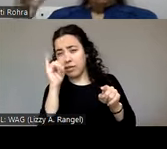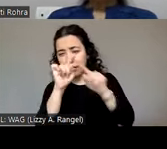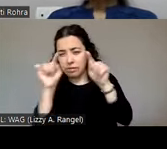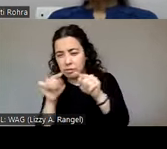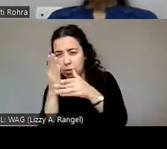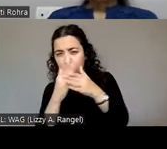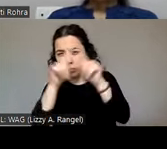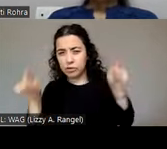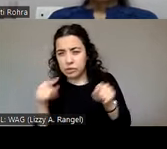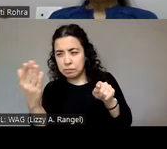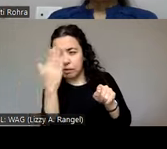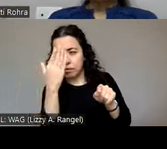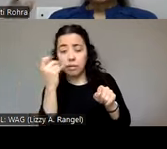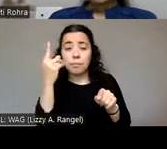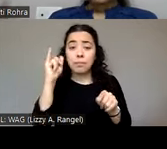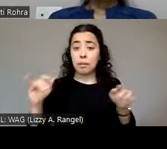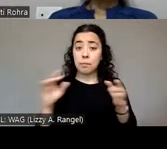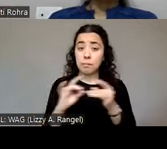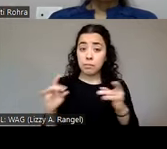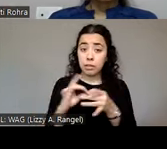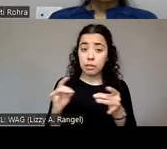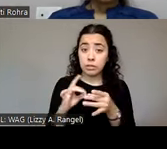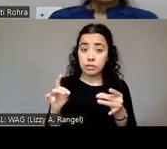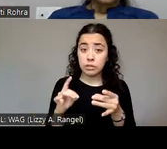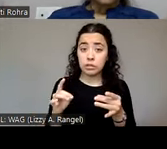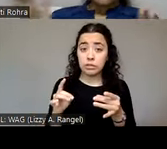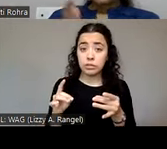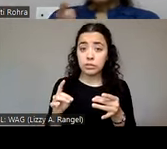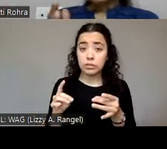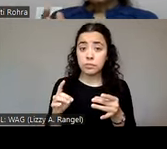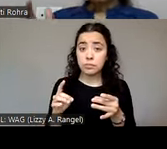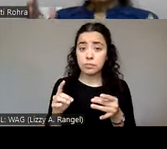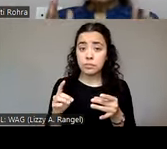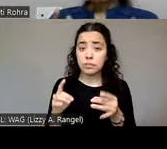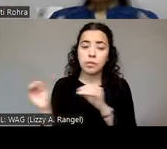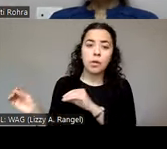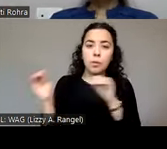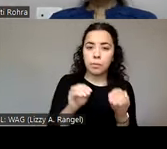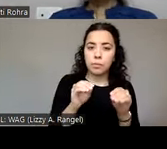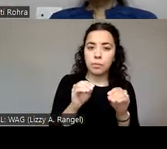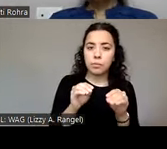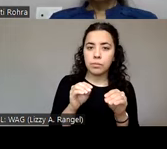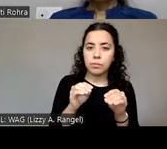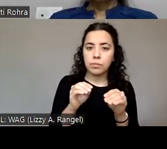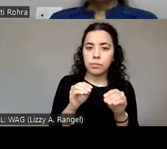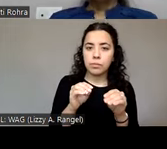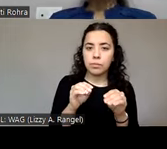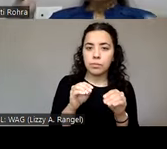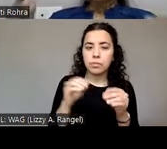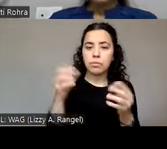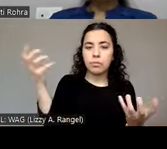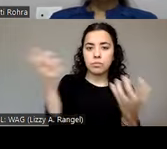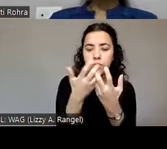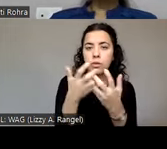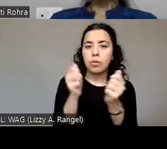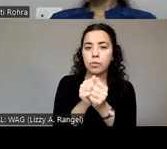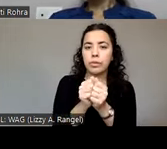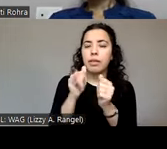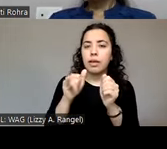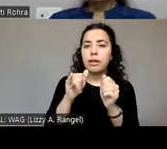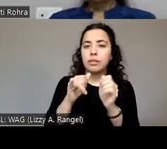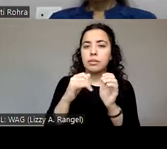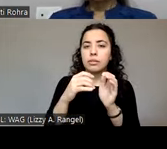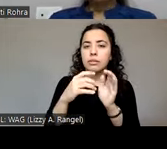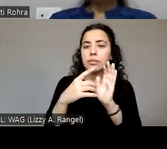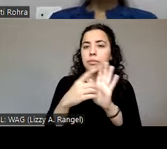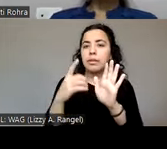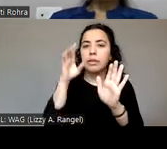those messages which are getting dynamically added in line of the triggering element. Give users a